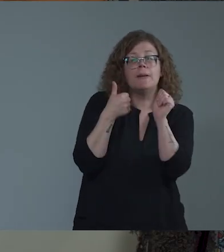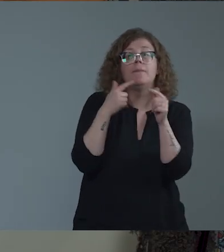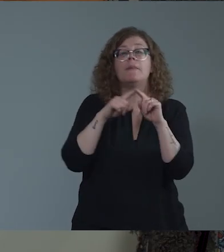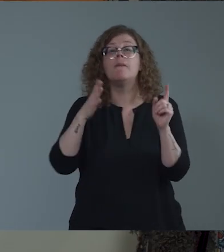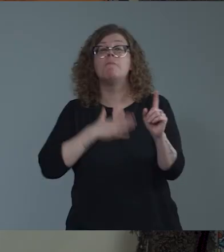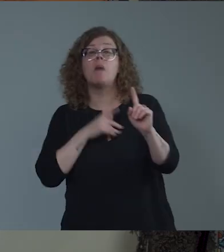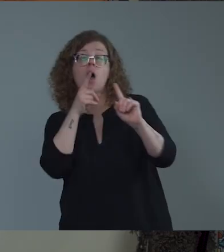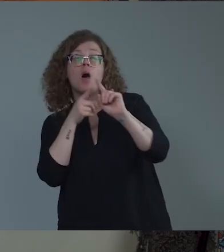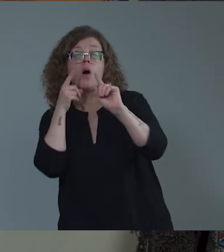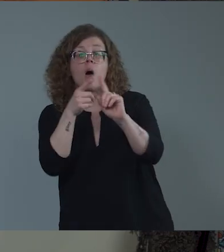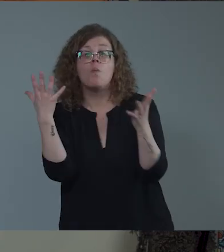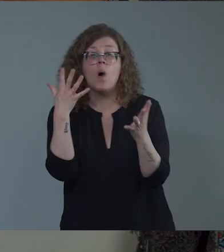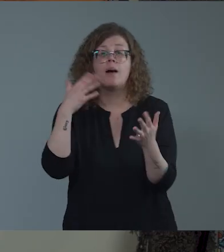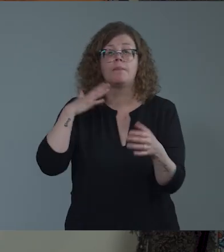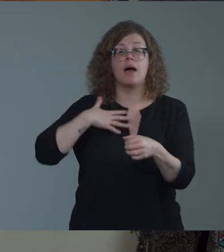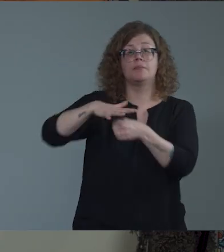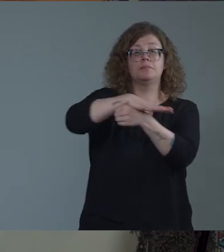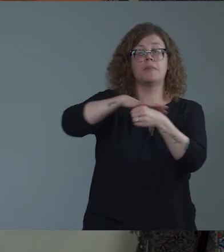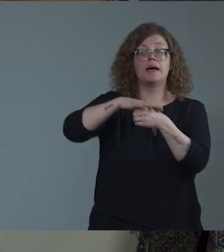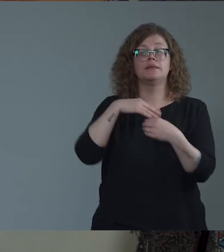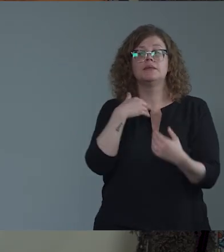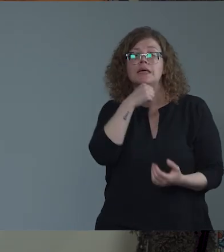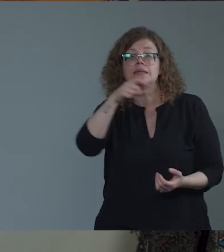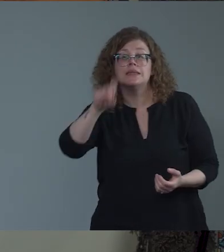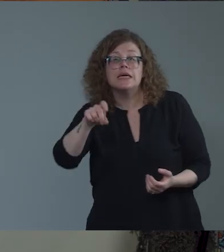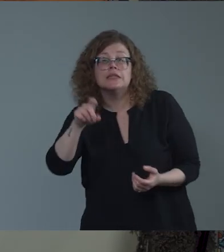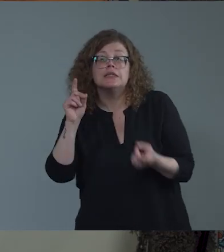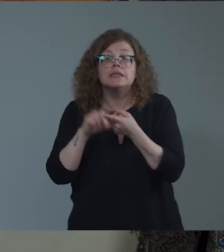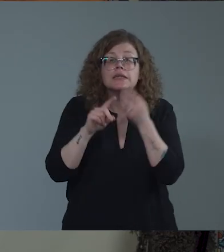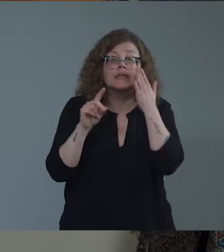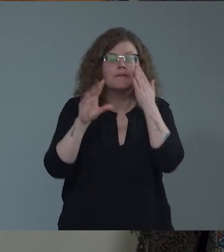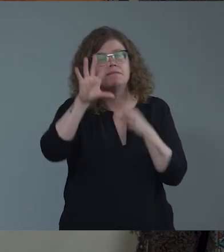we definitely do need to consider the public. However, we are also affording opportunities for artists,